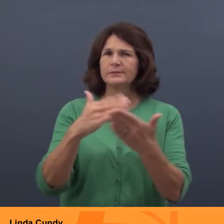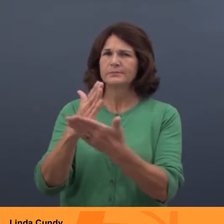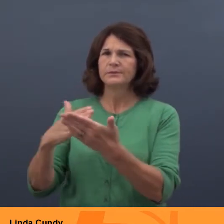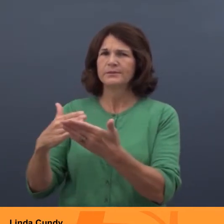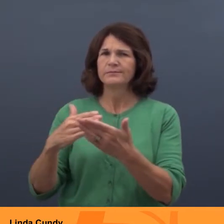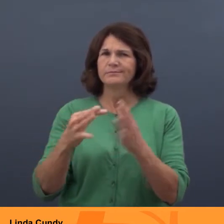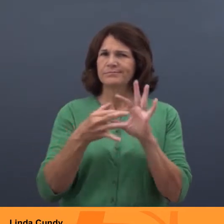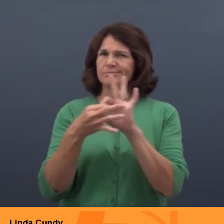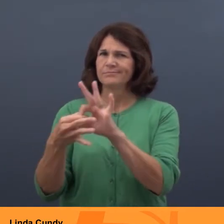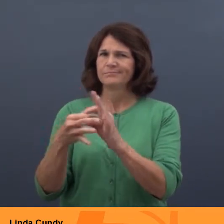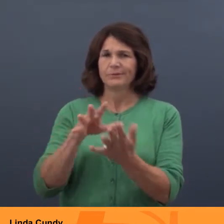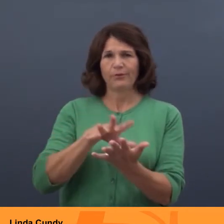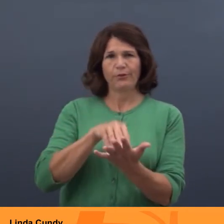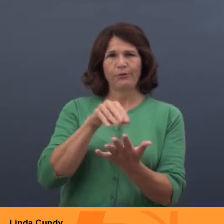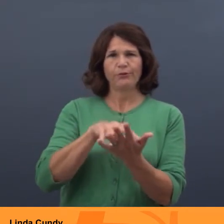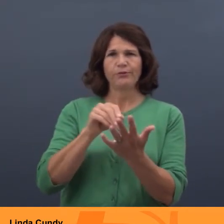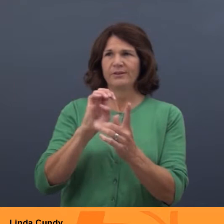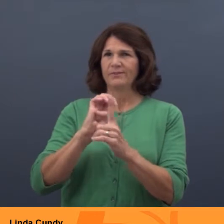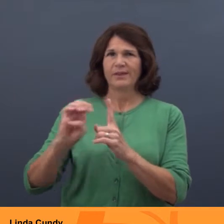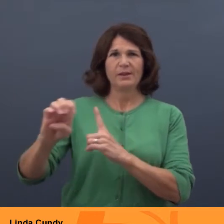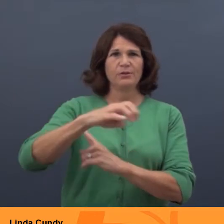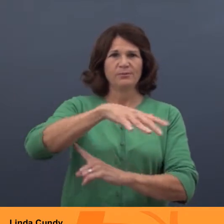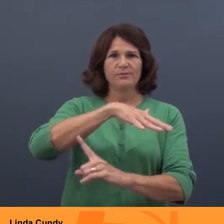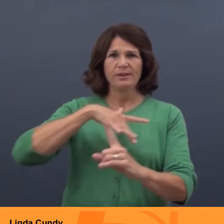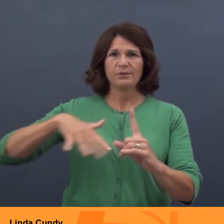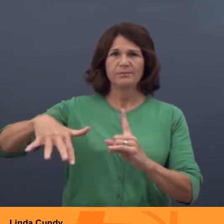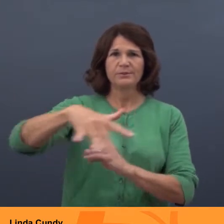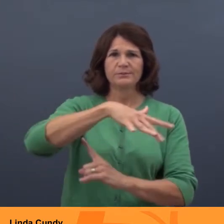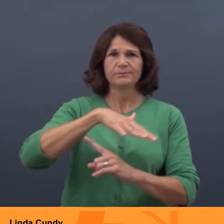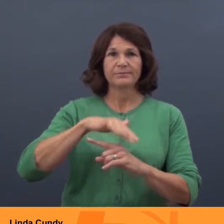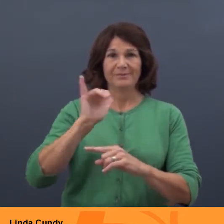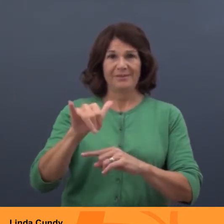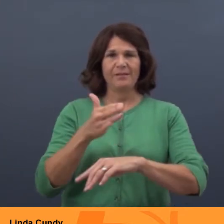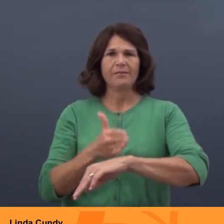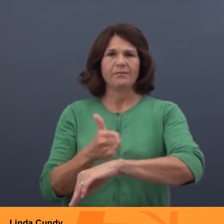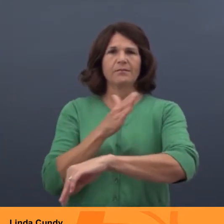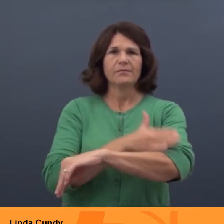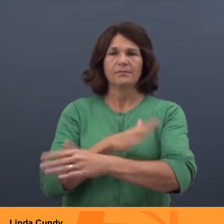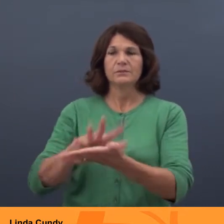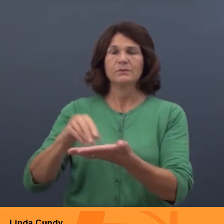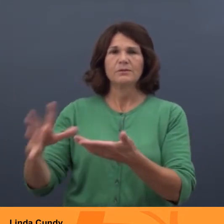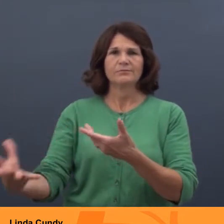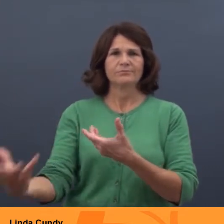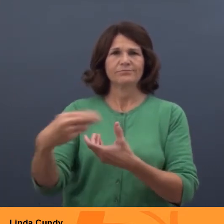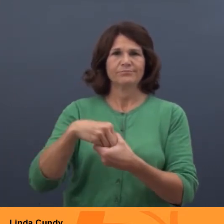This inventory looks at different aspects of a learning environment to enhance levels of engagement.